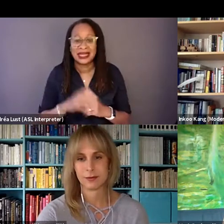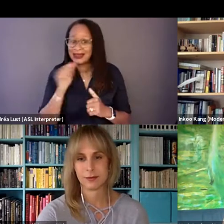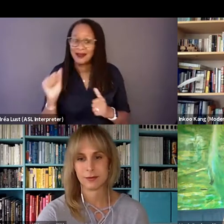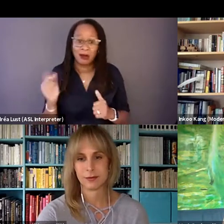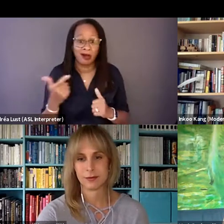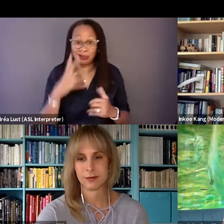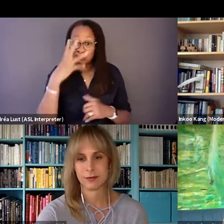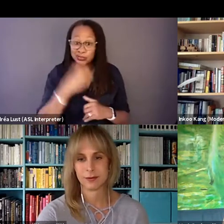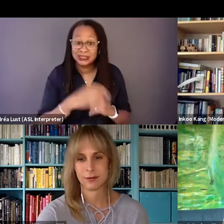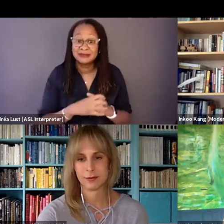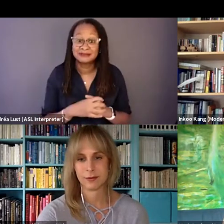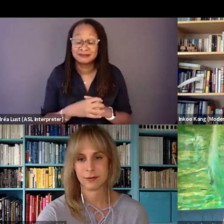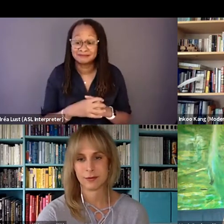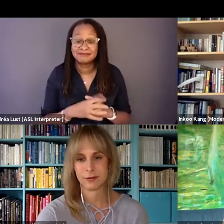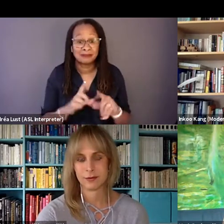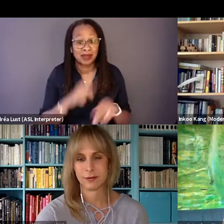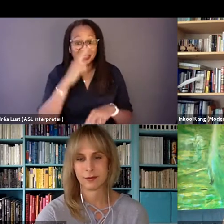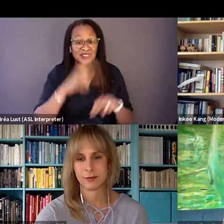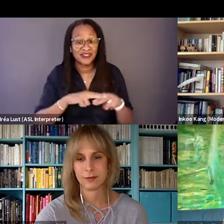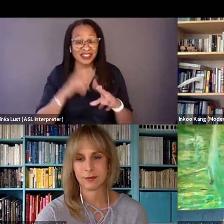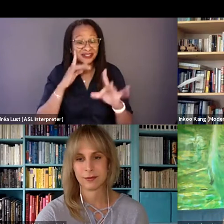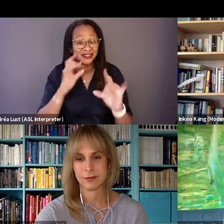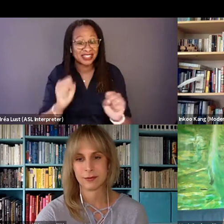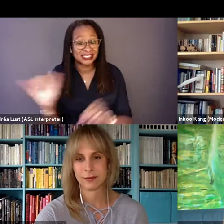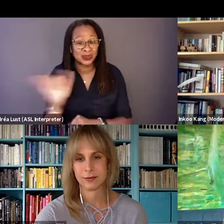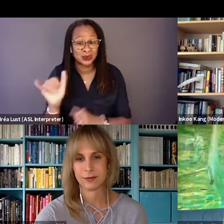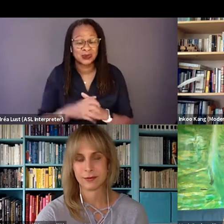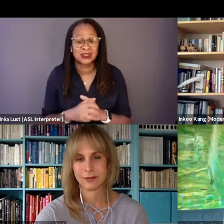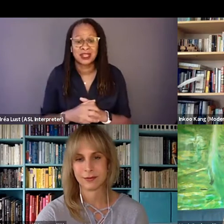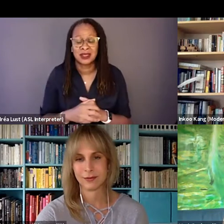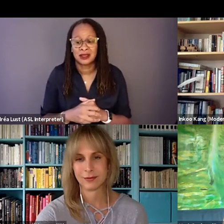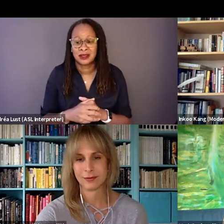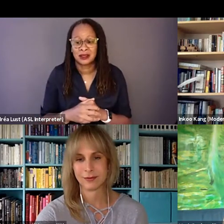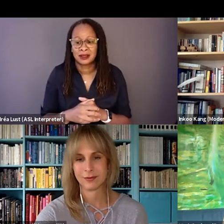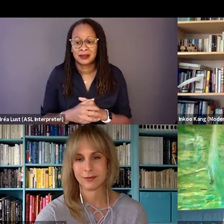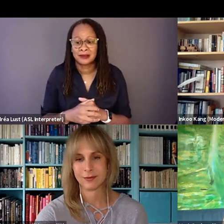but it was fun and fascinating. And that's, I think it's really